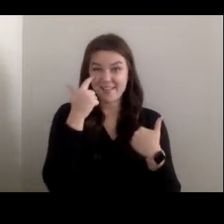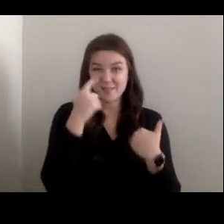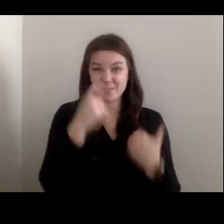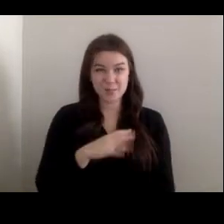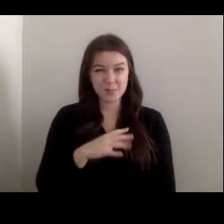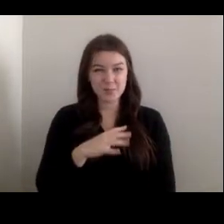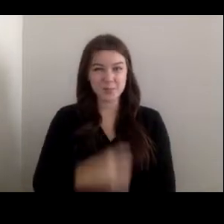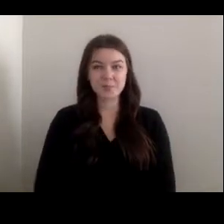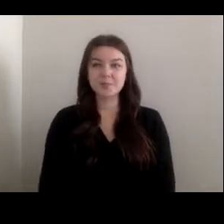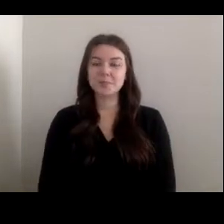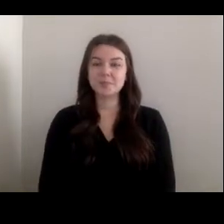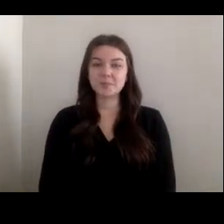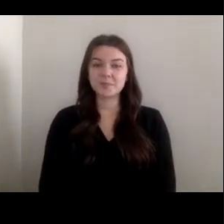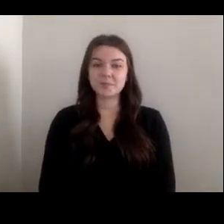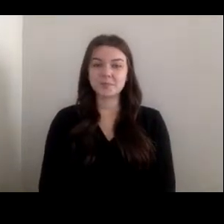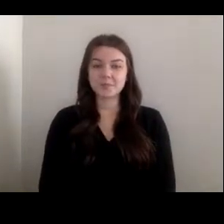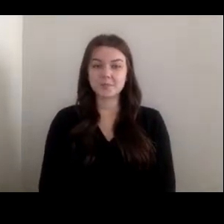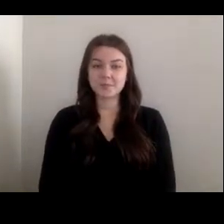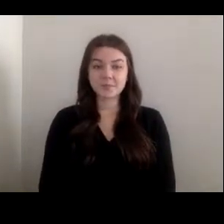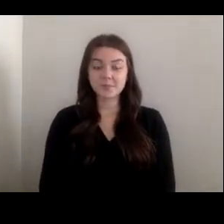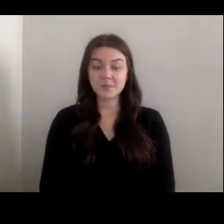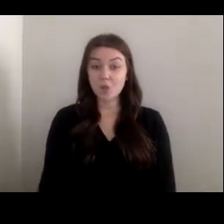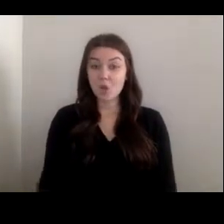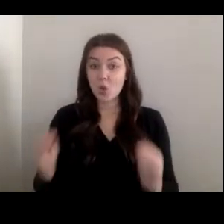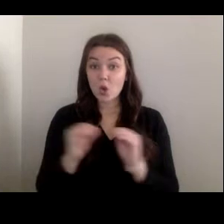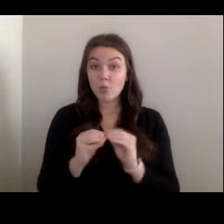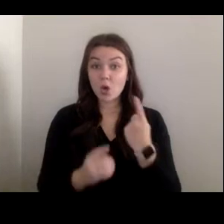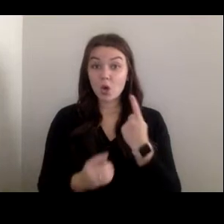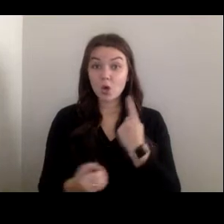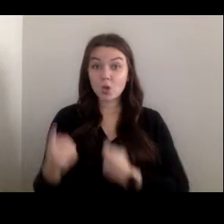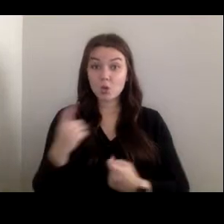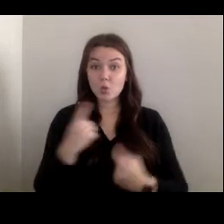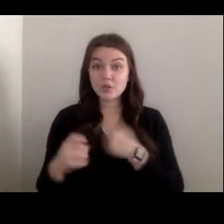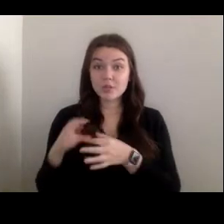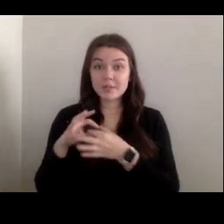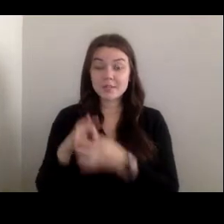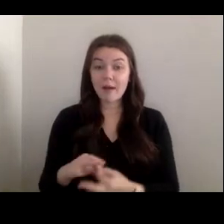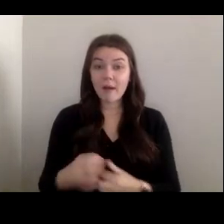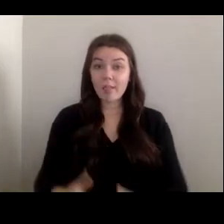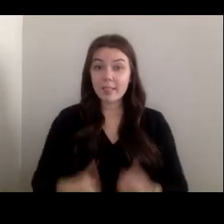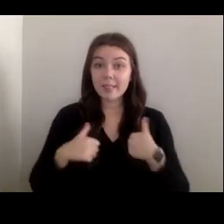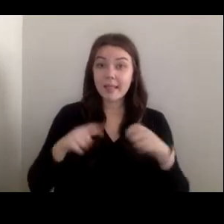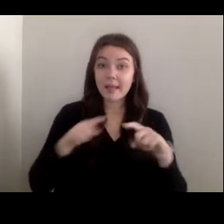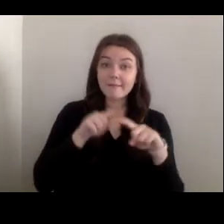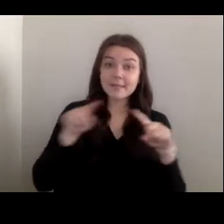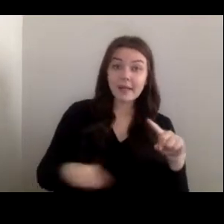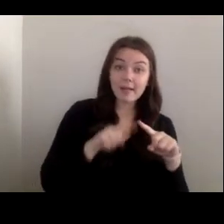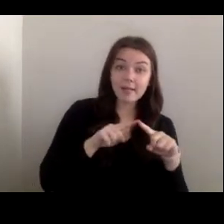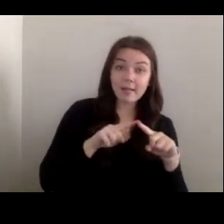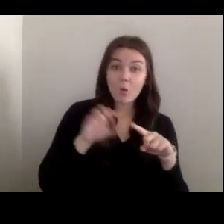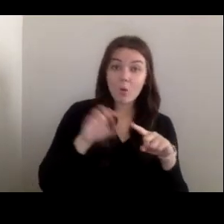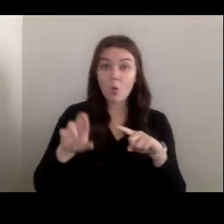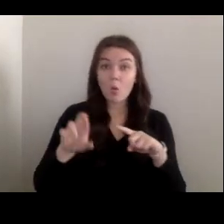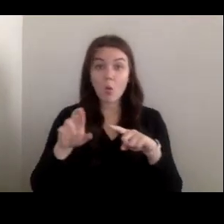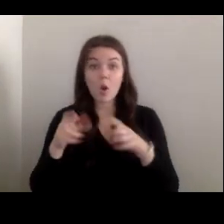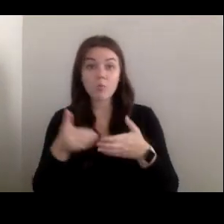Do you guys have any questions about the lifecycle or embryos? [Lisa] So Karen was wondering,